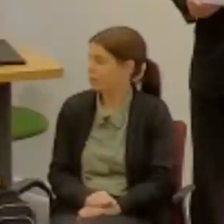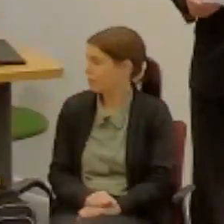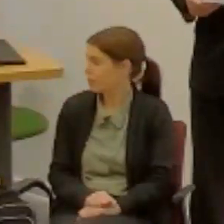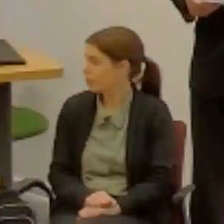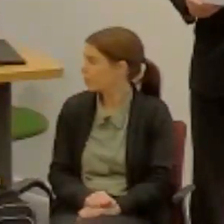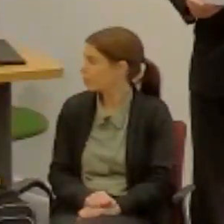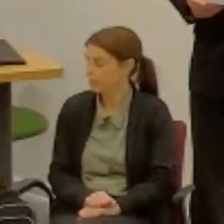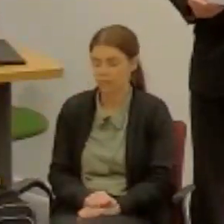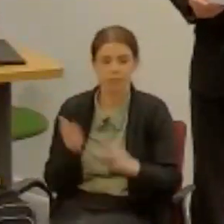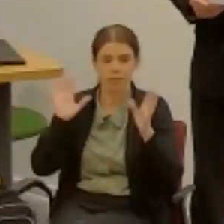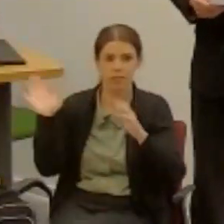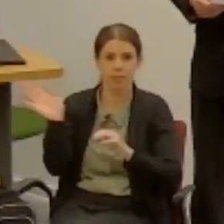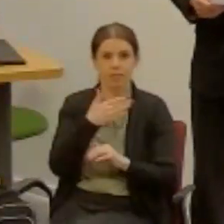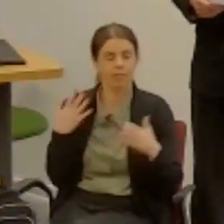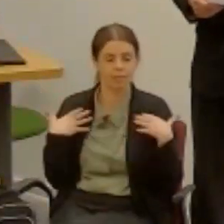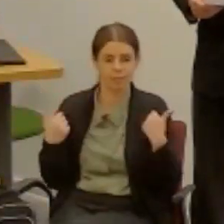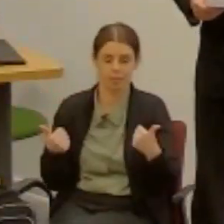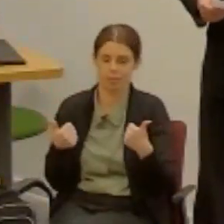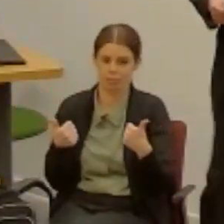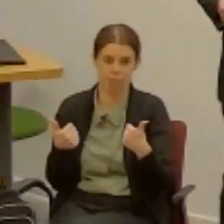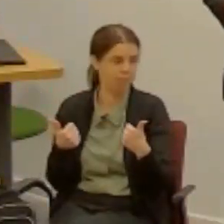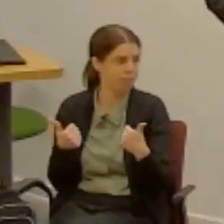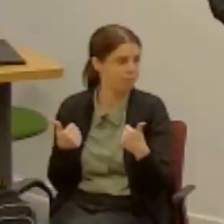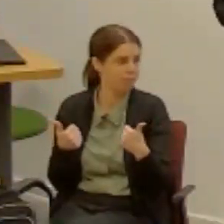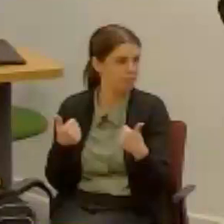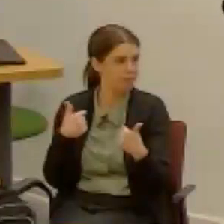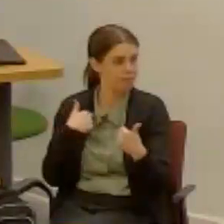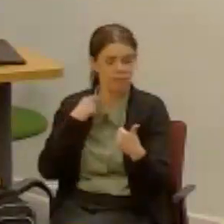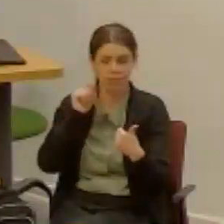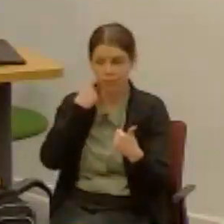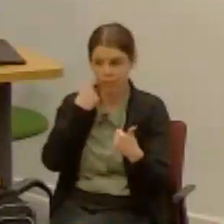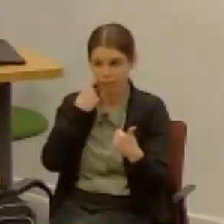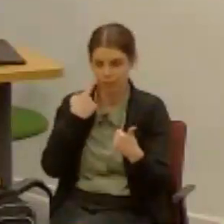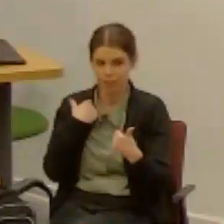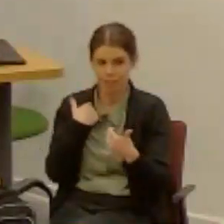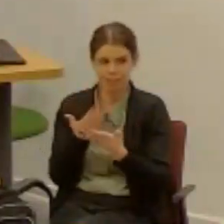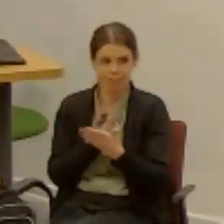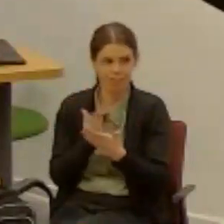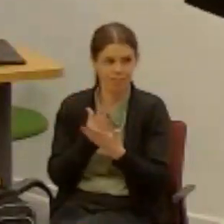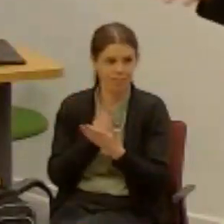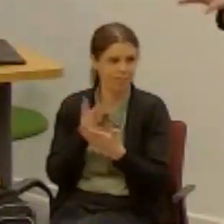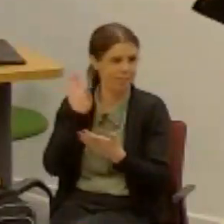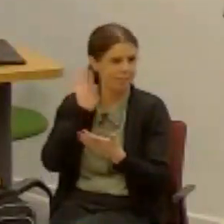Normally that slightly quite a mess.